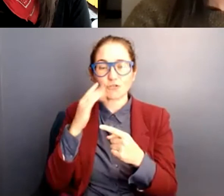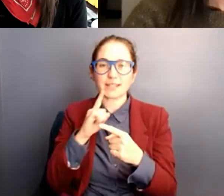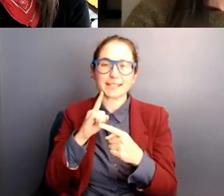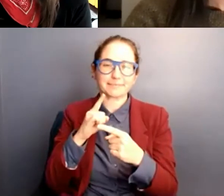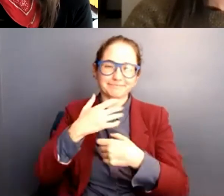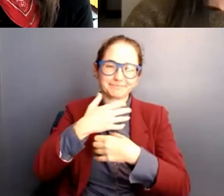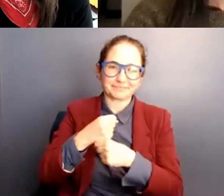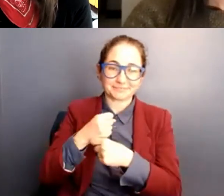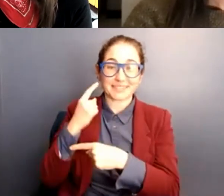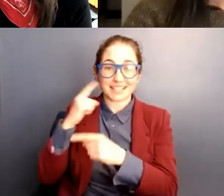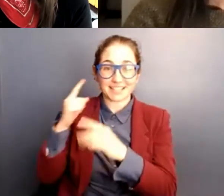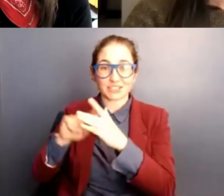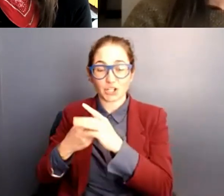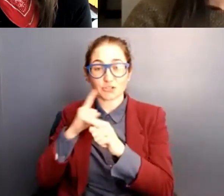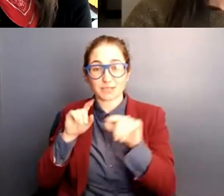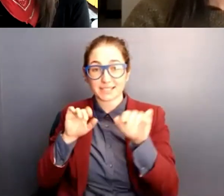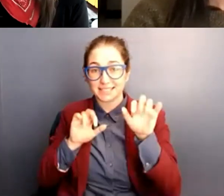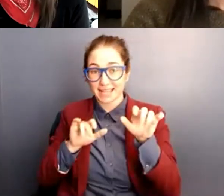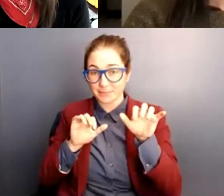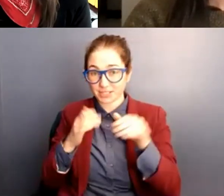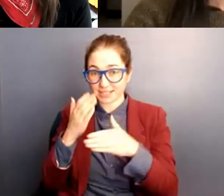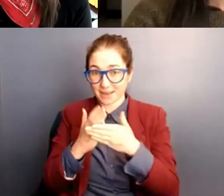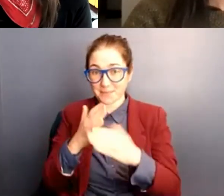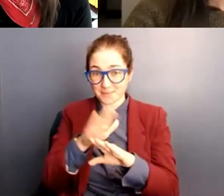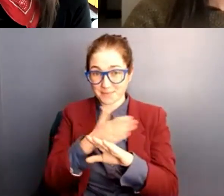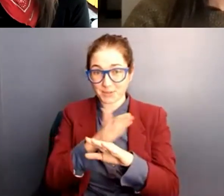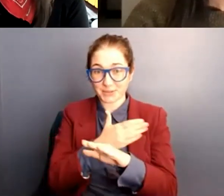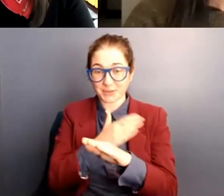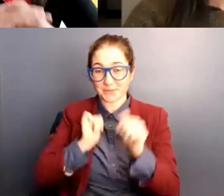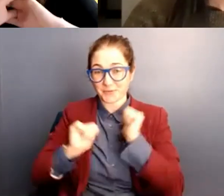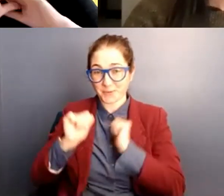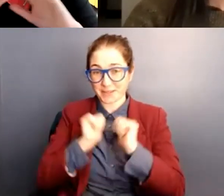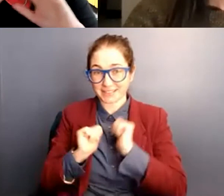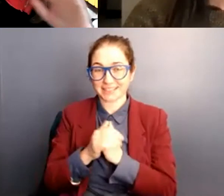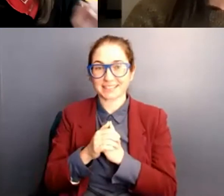And I highly recommend to do that. That's the kind of thing